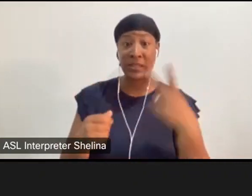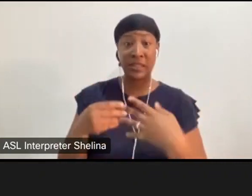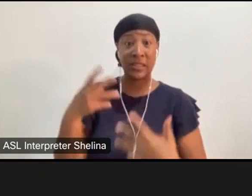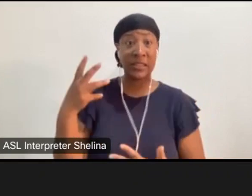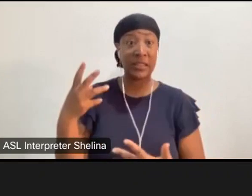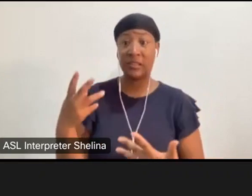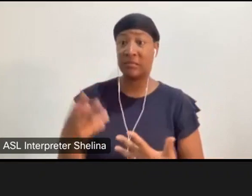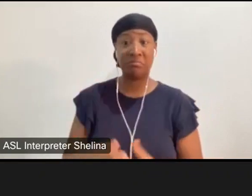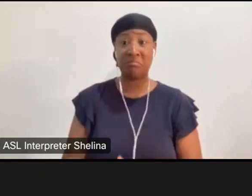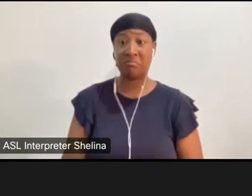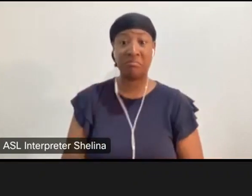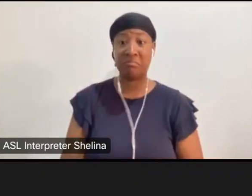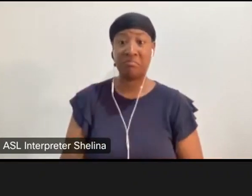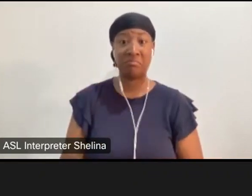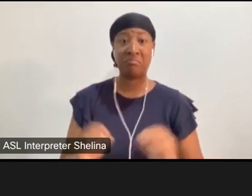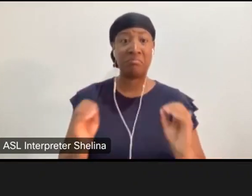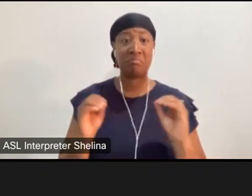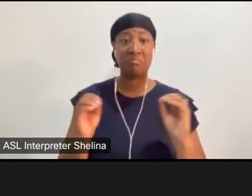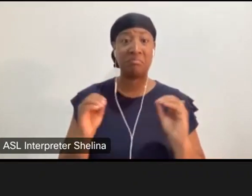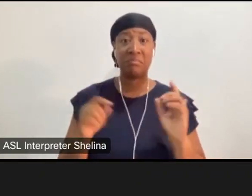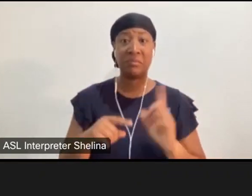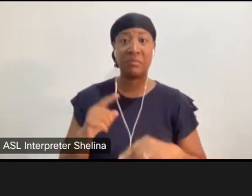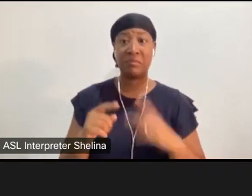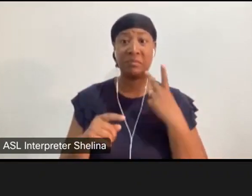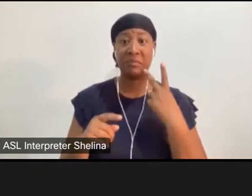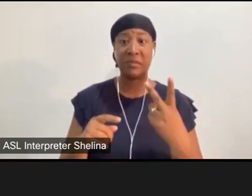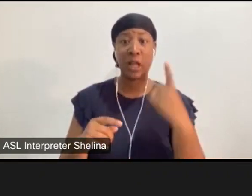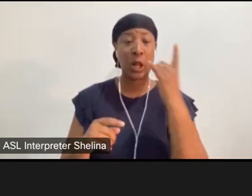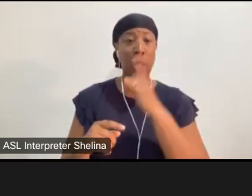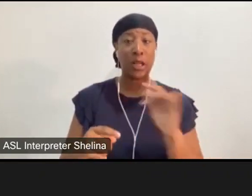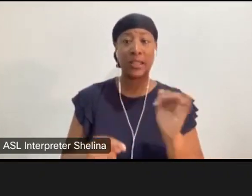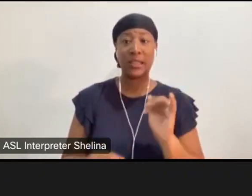Yeah, so it looks like